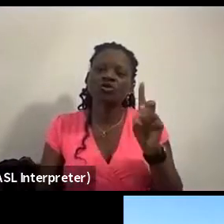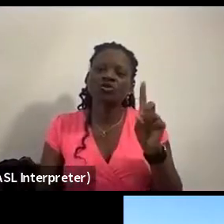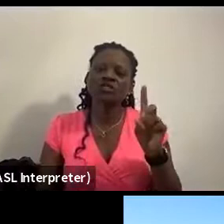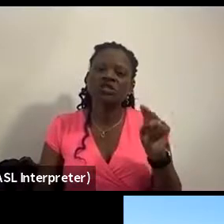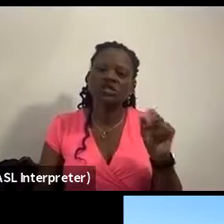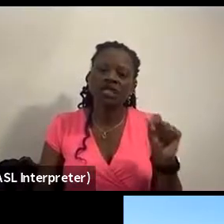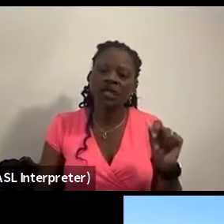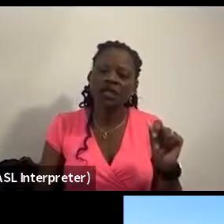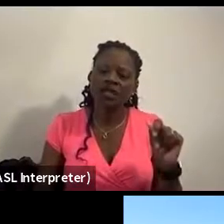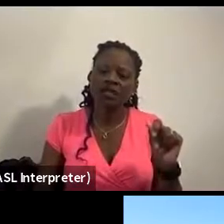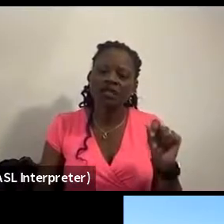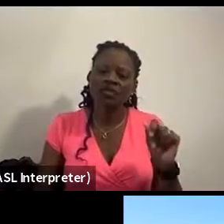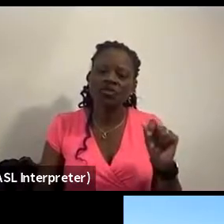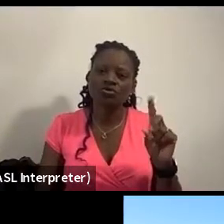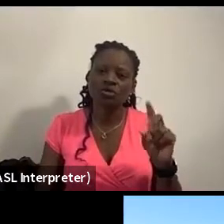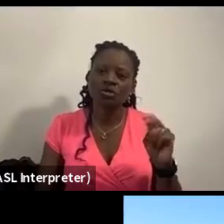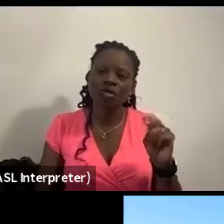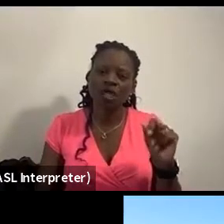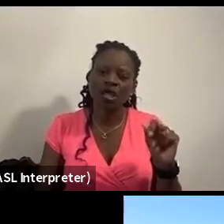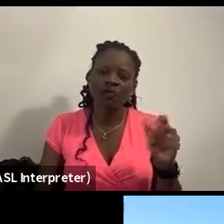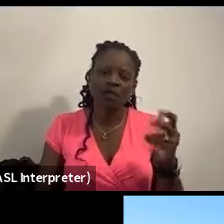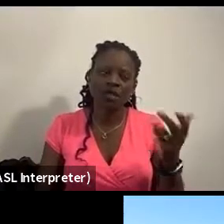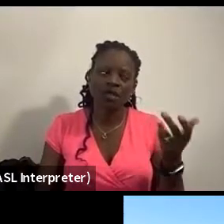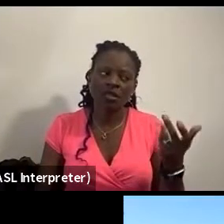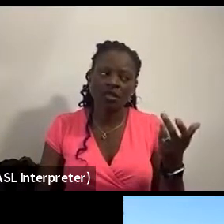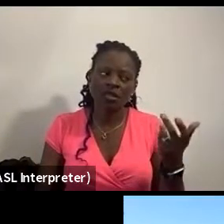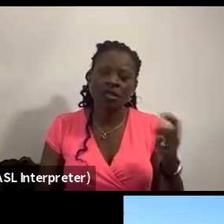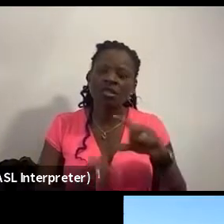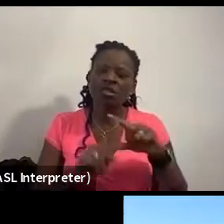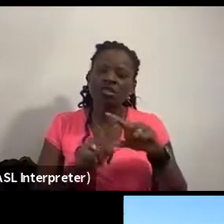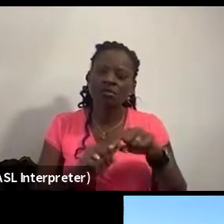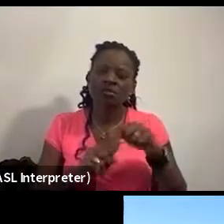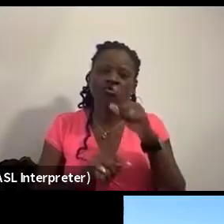some ways like it just depends on who your peer group is and how much you hear